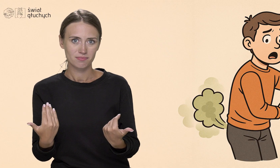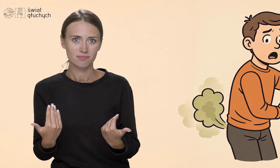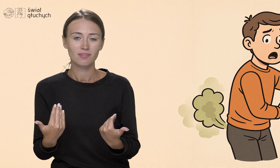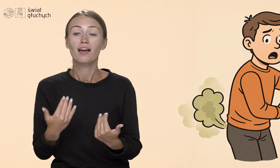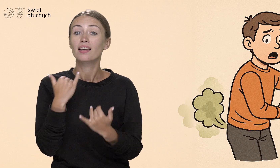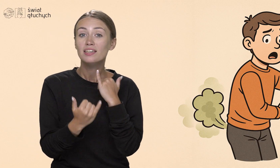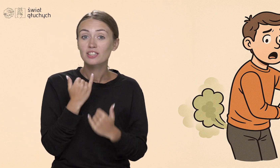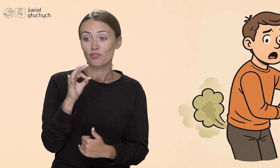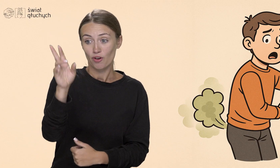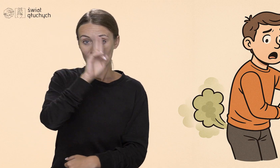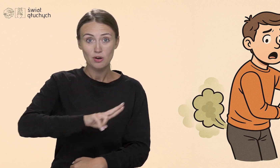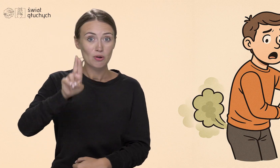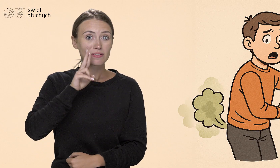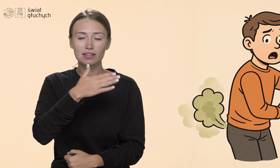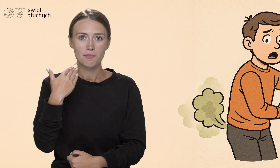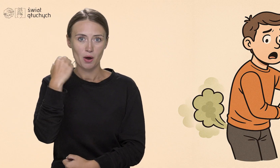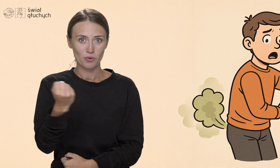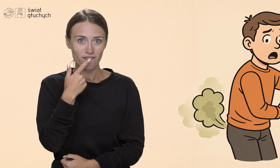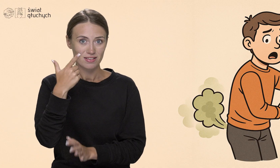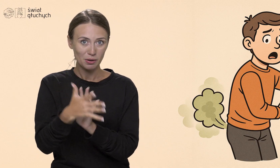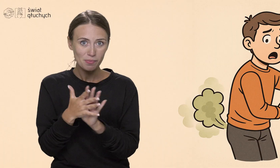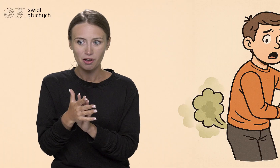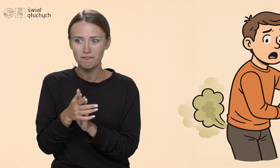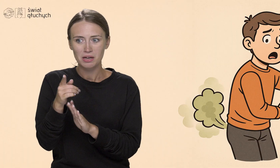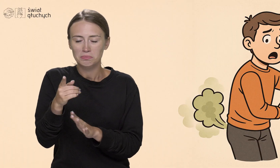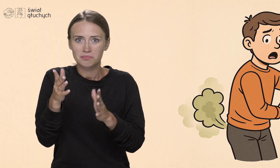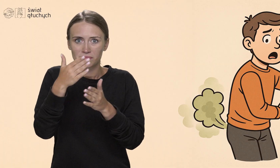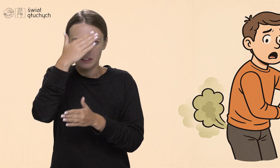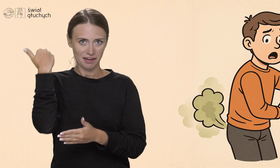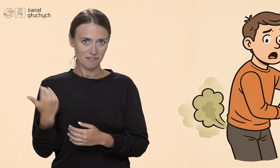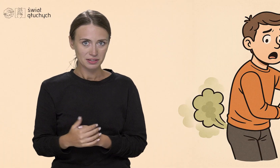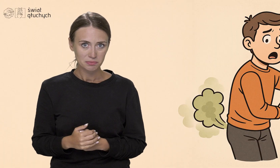especially if their parents do not use sign language.